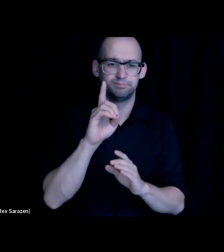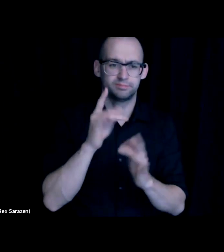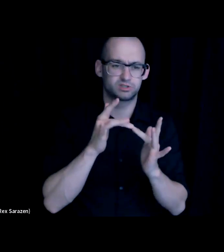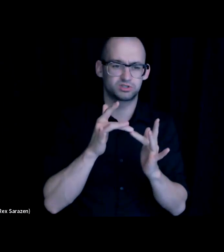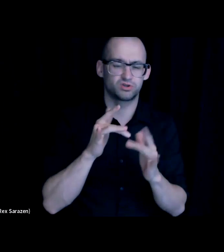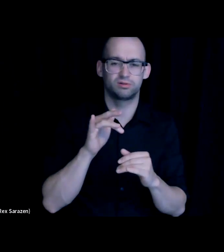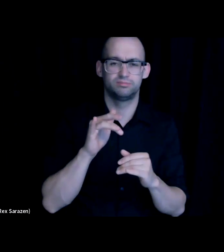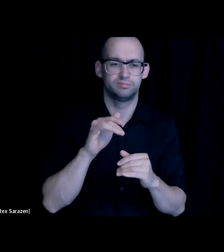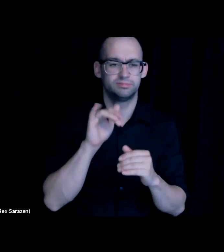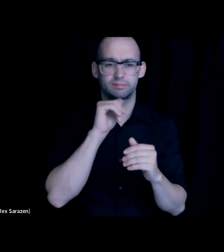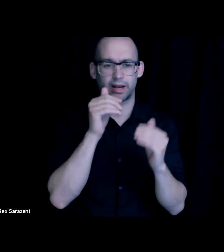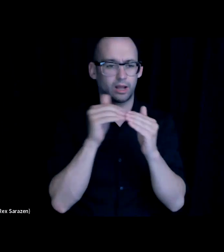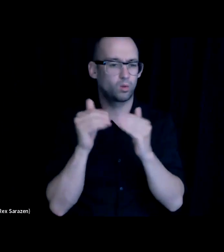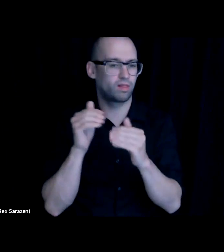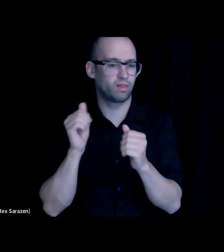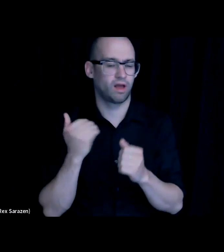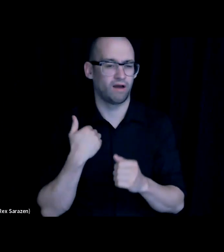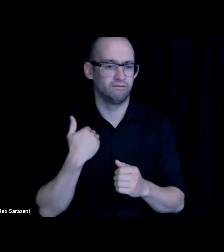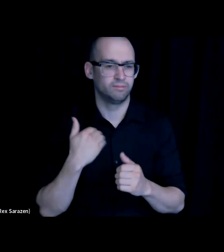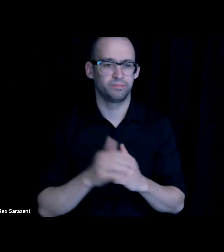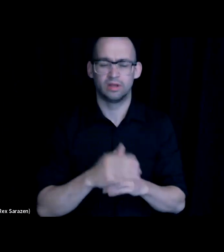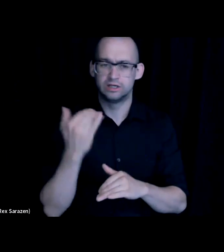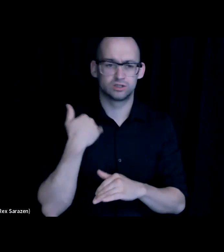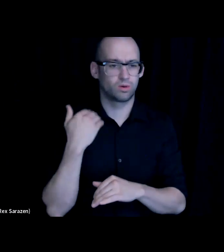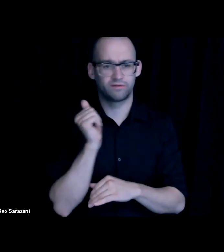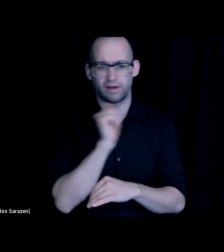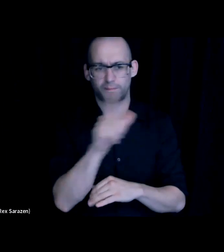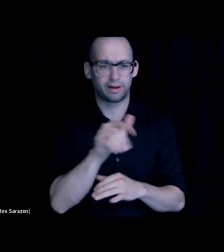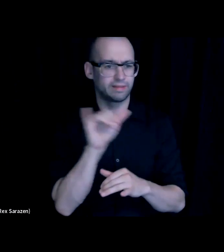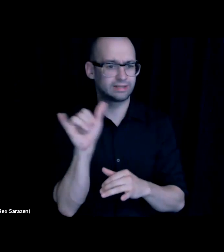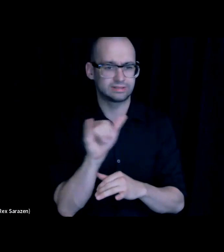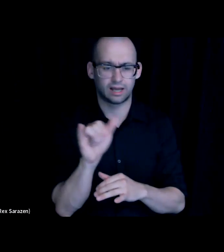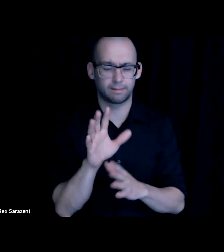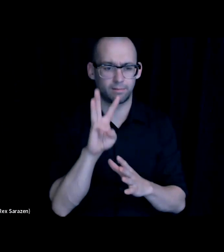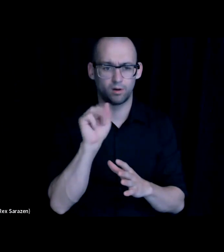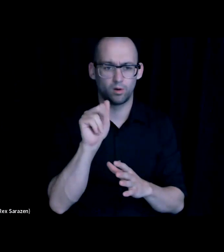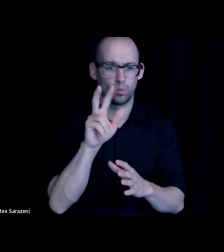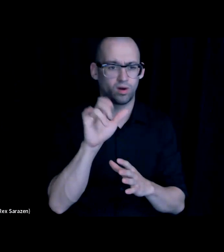a theme, I mean, we're definitely we're all on the same wavelength. So I am amongst friends